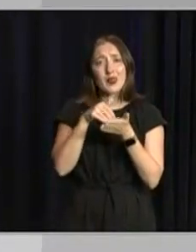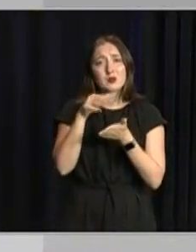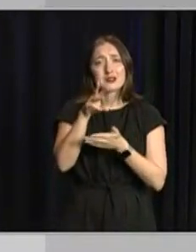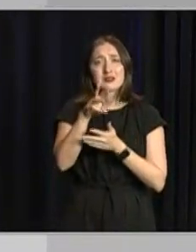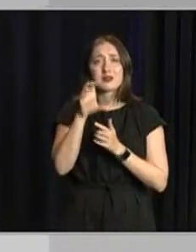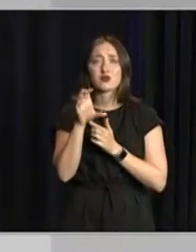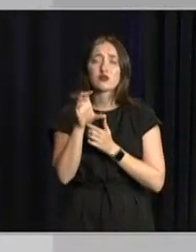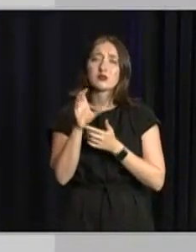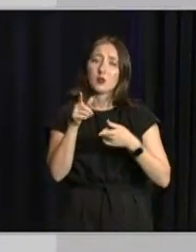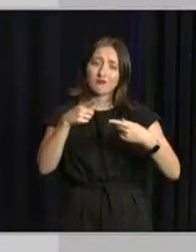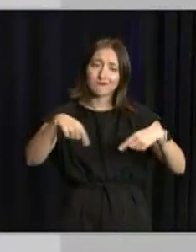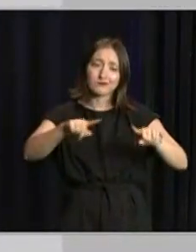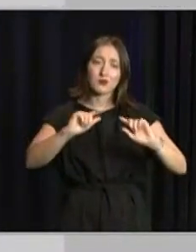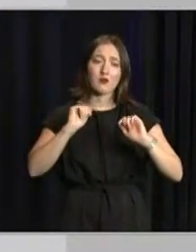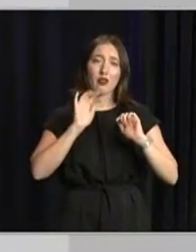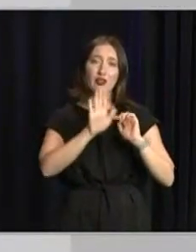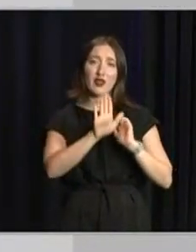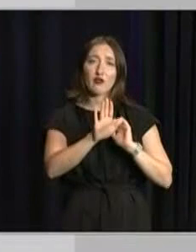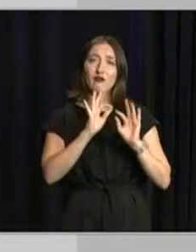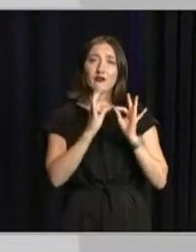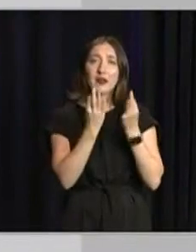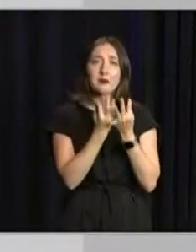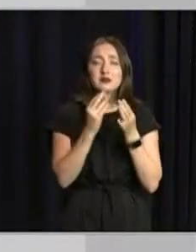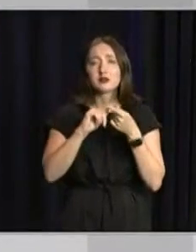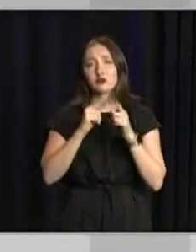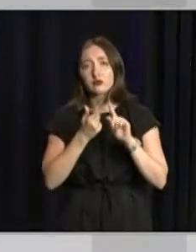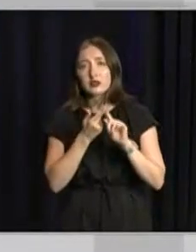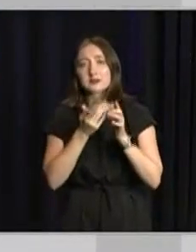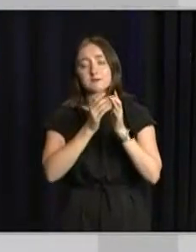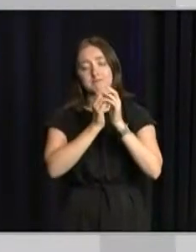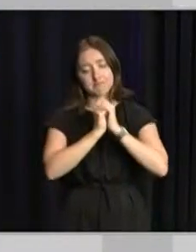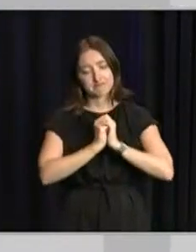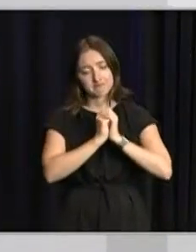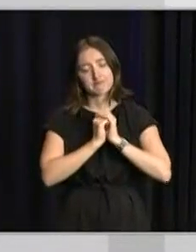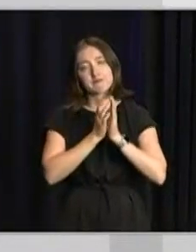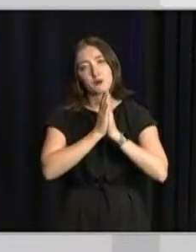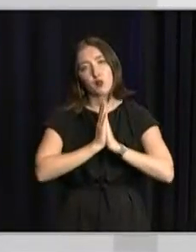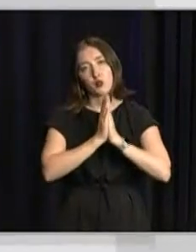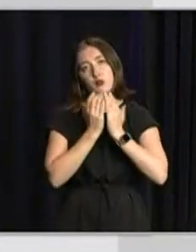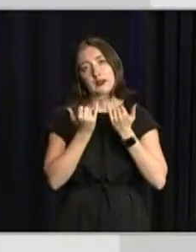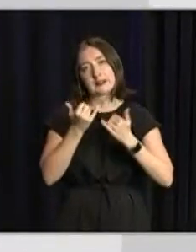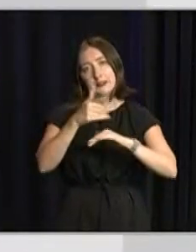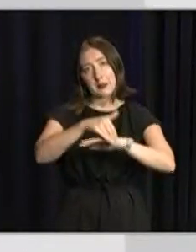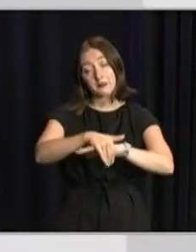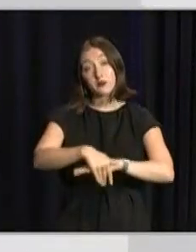prayers this evening over in our hospitals there are 496 patients, so we're thankful to be below 500